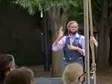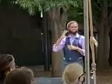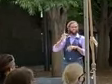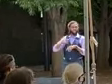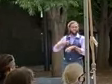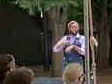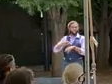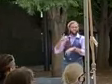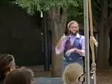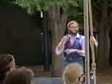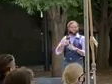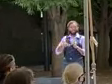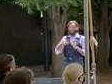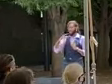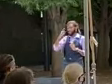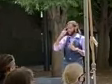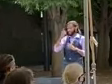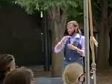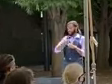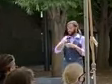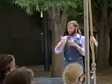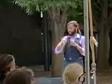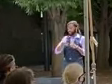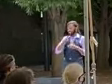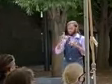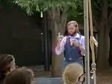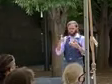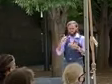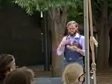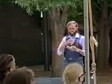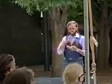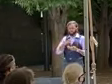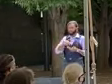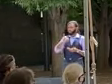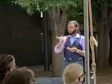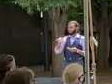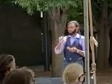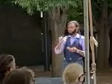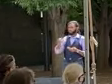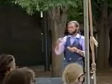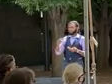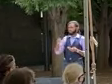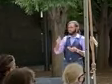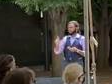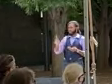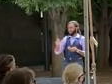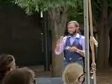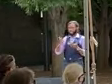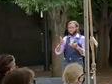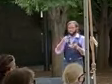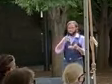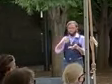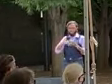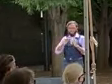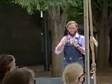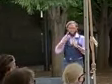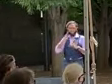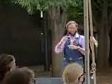I think the main person who introduced us was Joseph Rauh, a great civil rights lawyer.